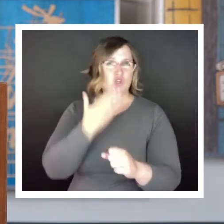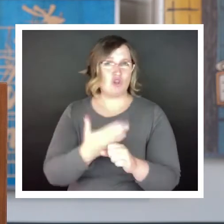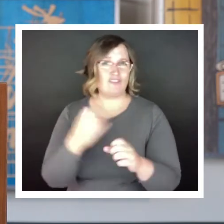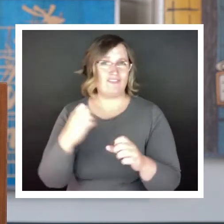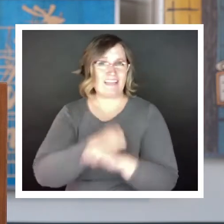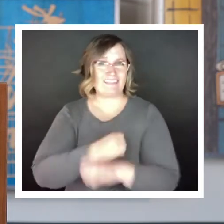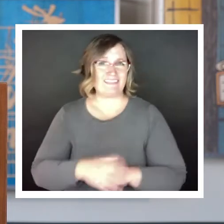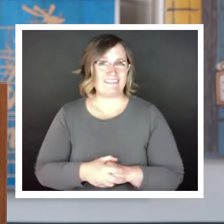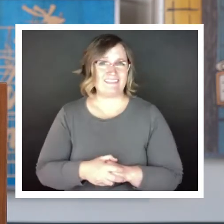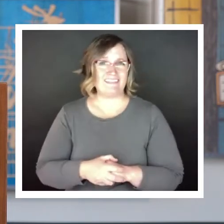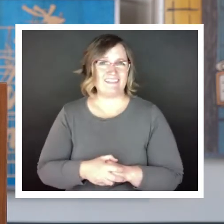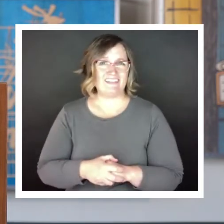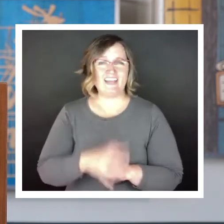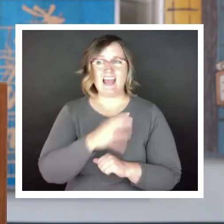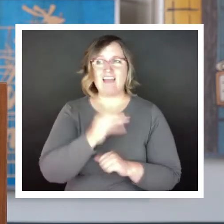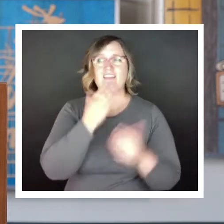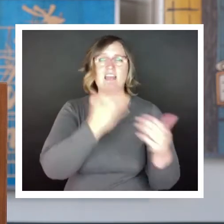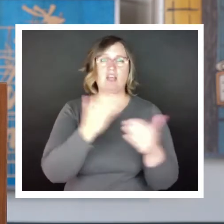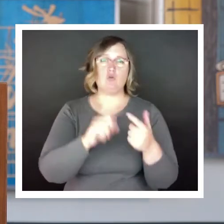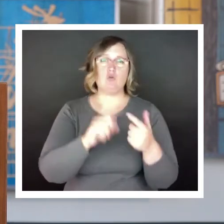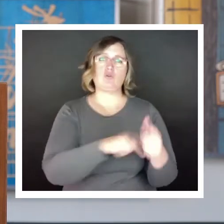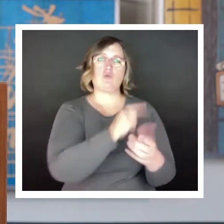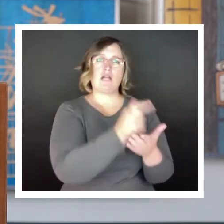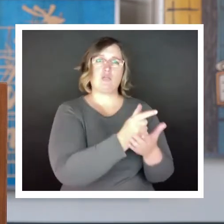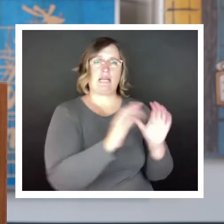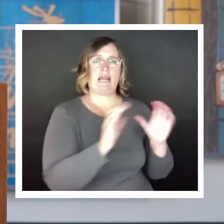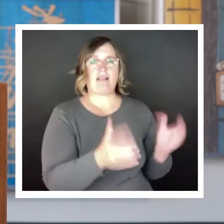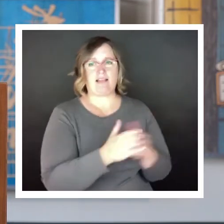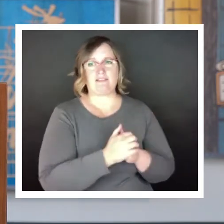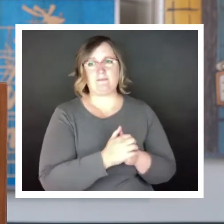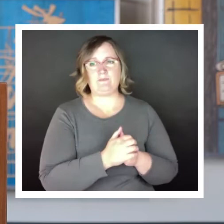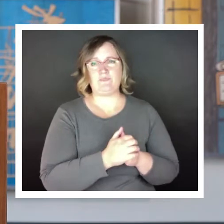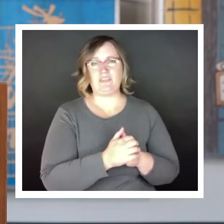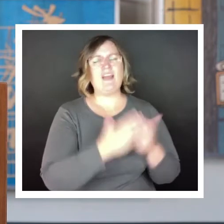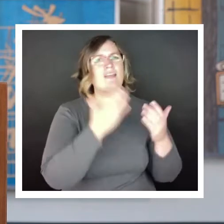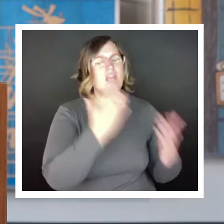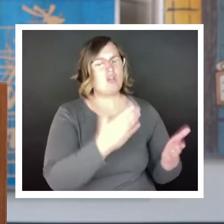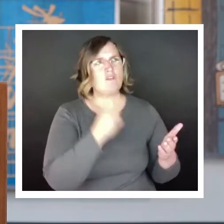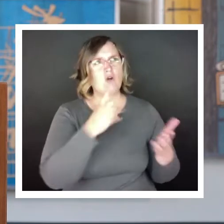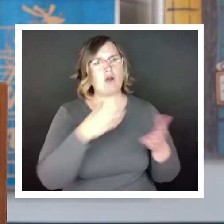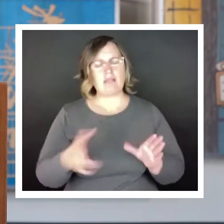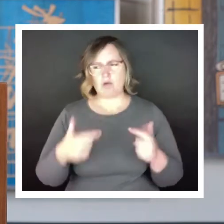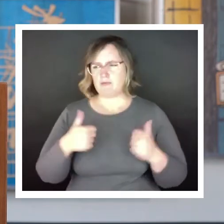But thank you most of all, to the graduating class. Thank you for allowing me to take your last moments